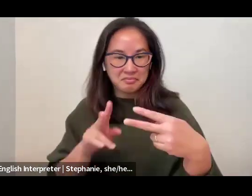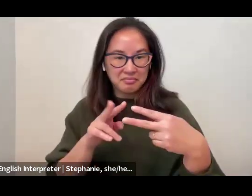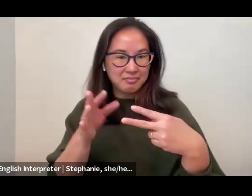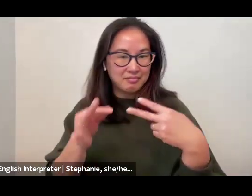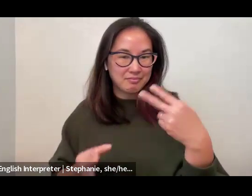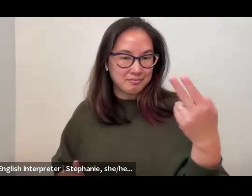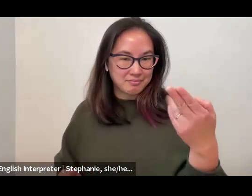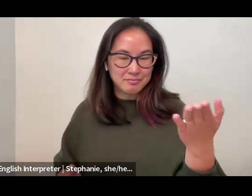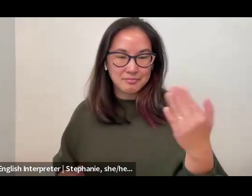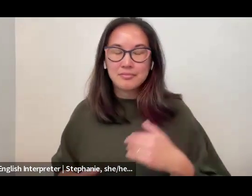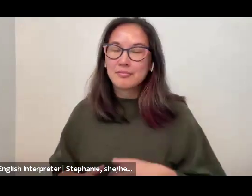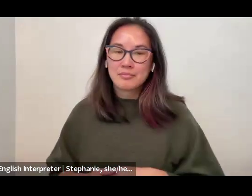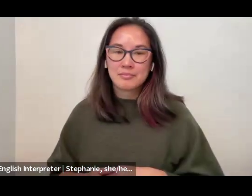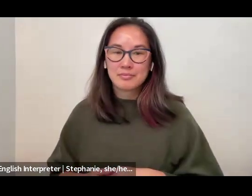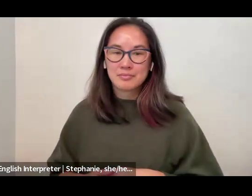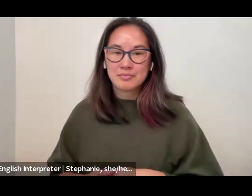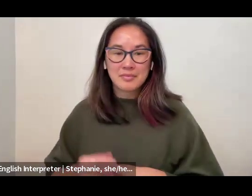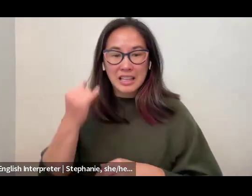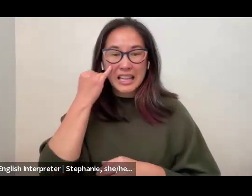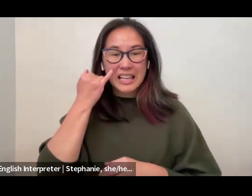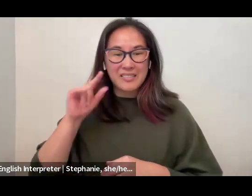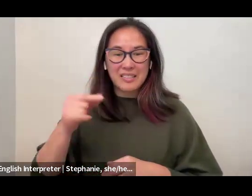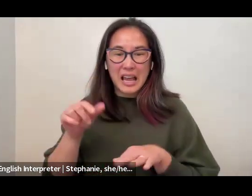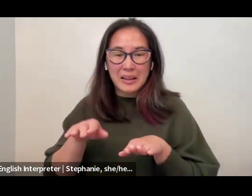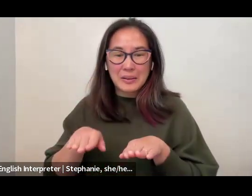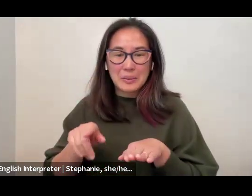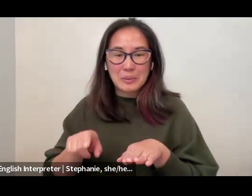And if you don't get much lift, that's okay, as long as you are envisioning